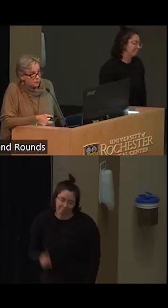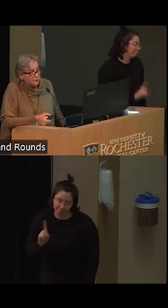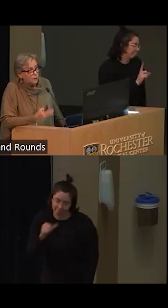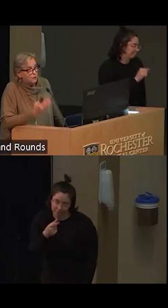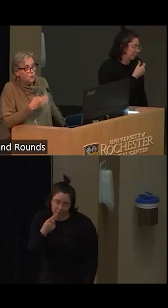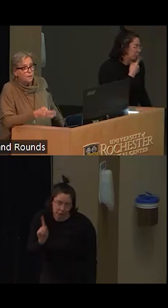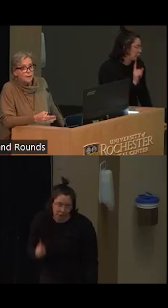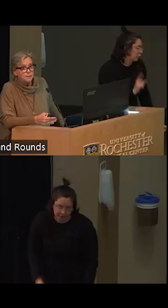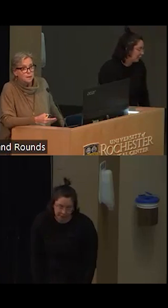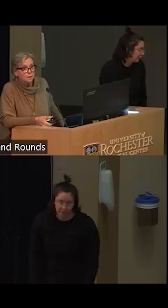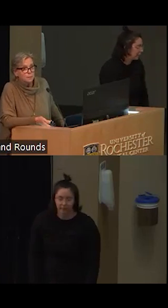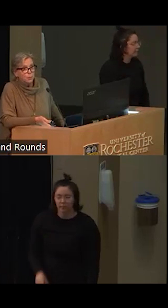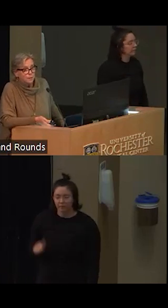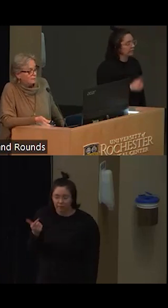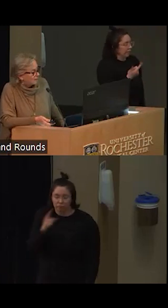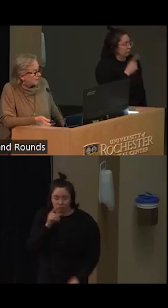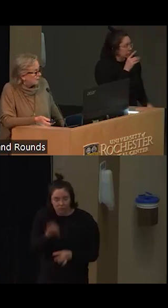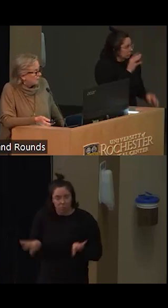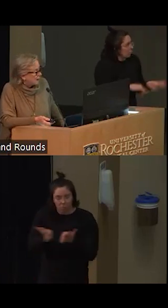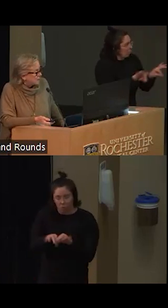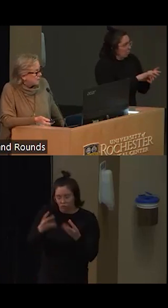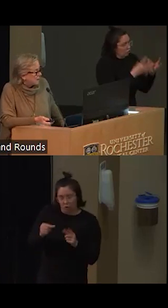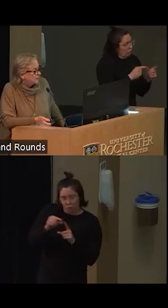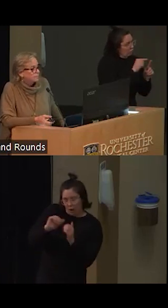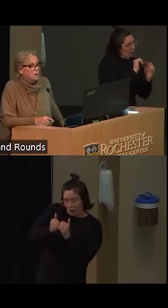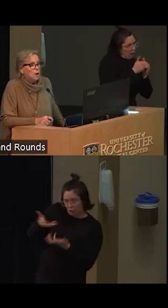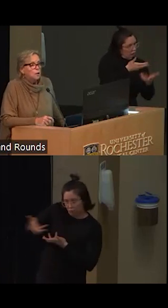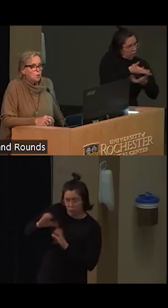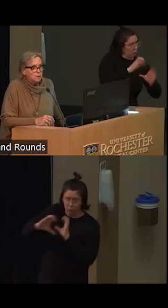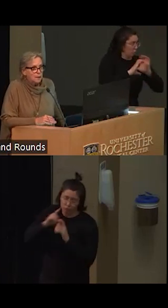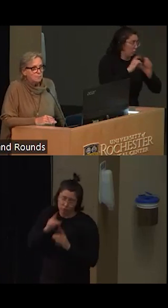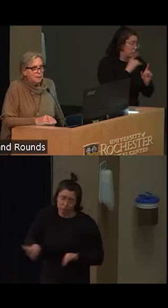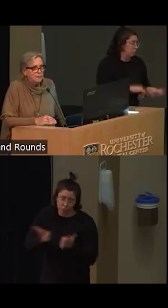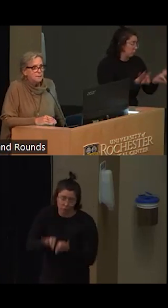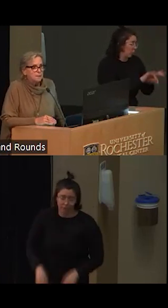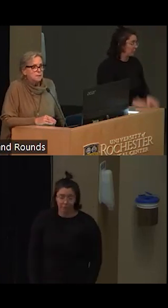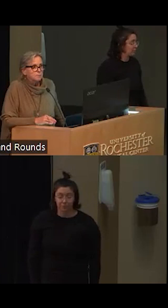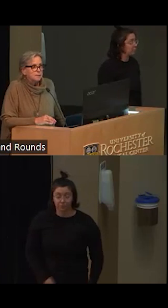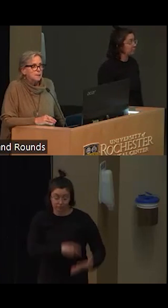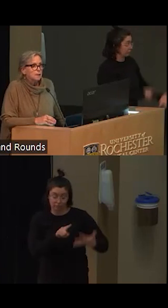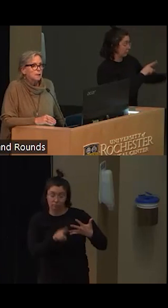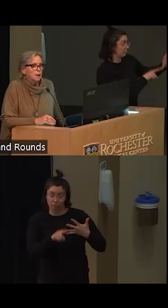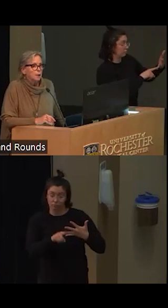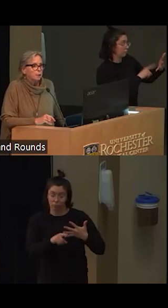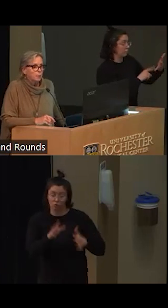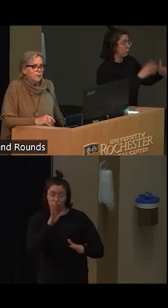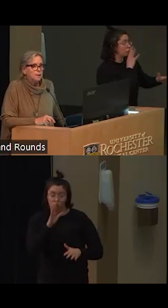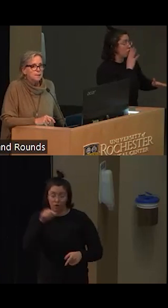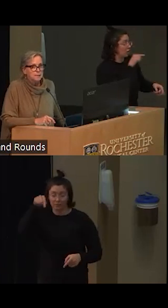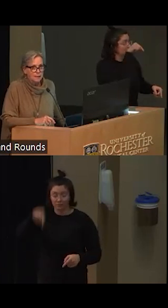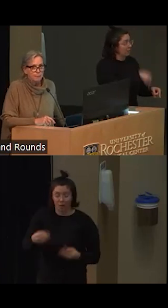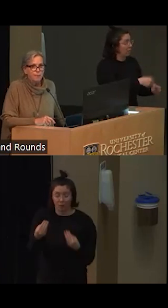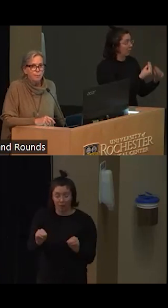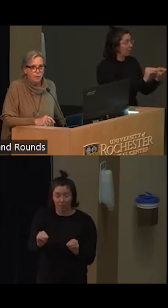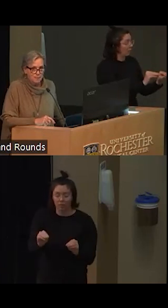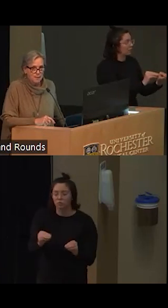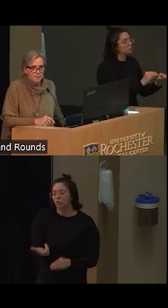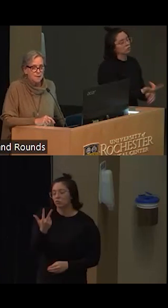work so that's another important aspect talk down methods is basically a three-step process